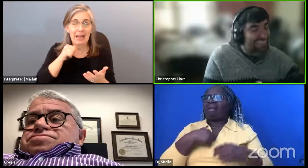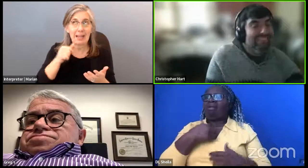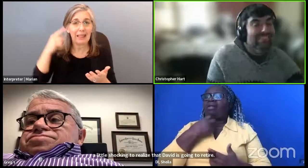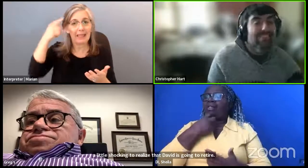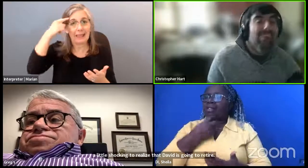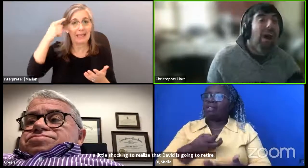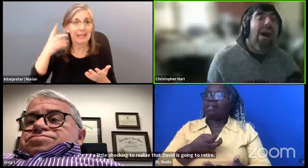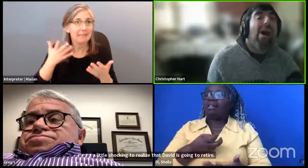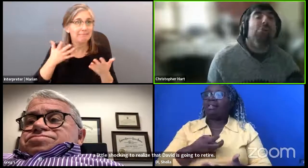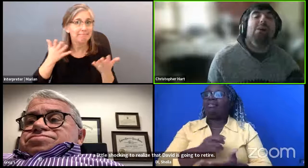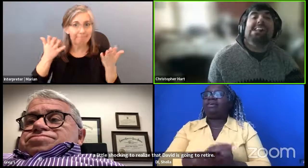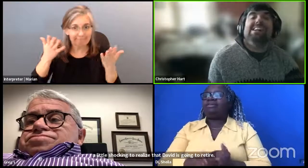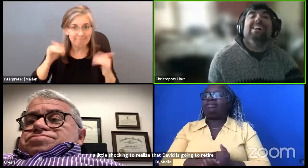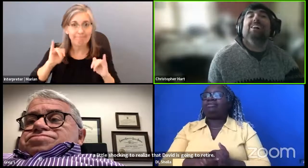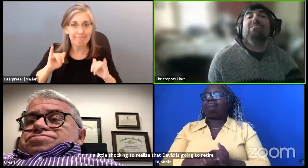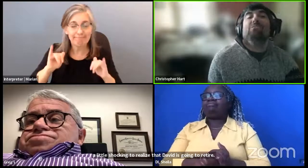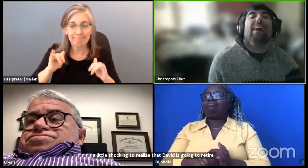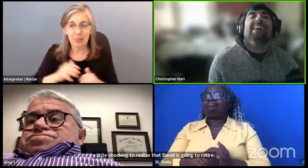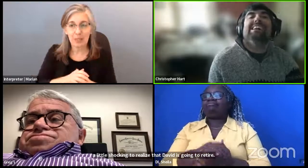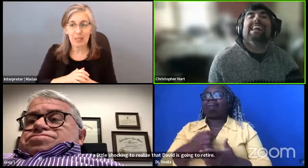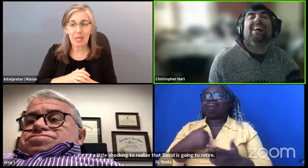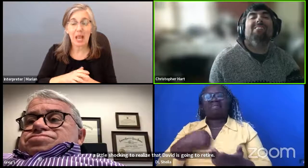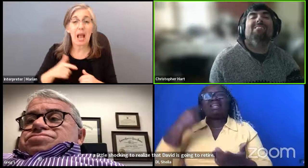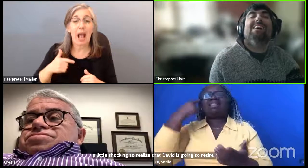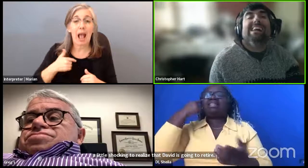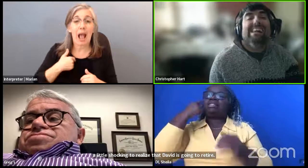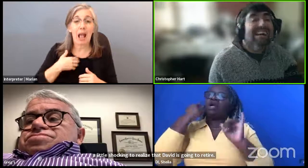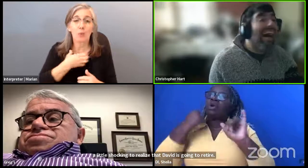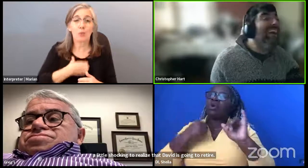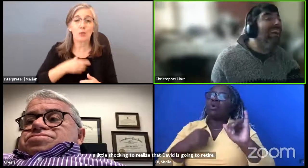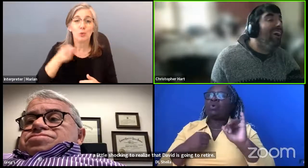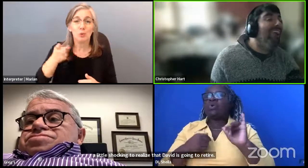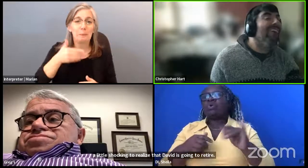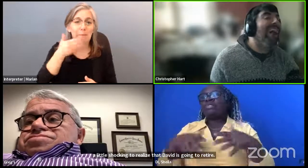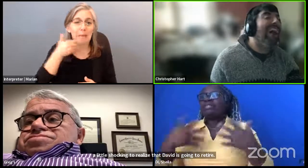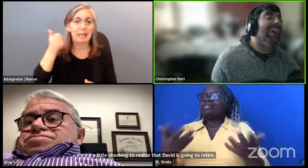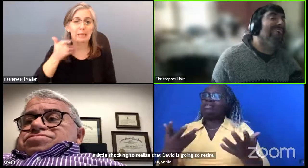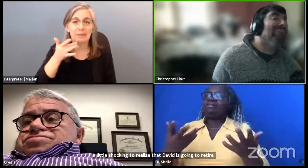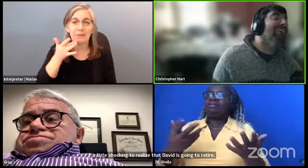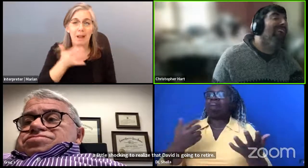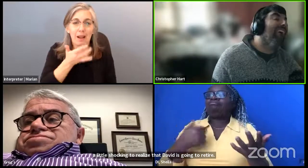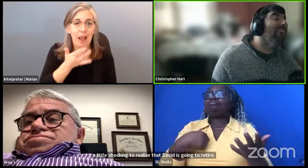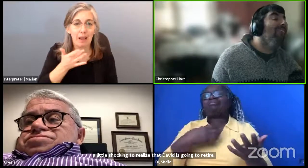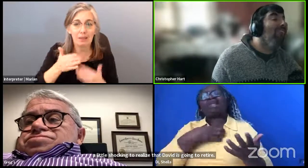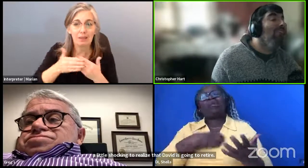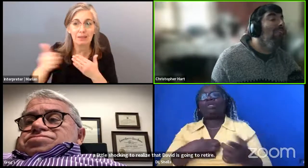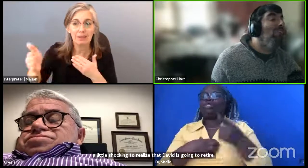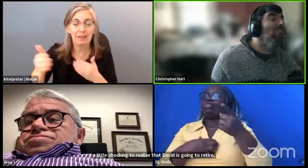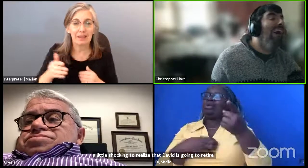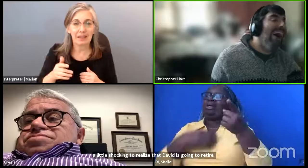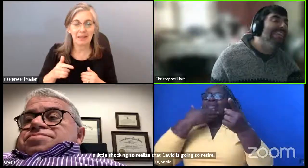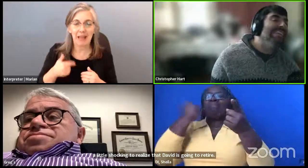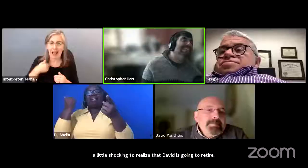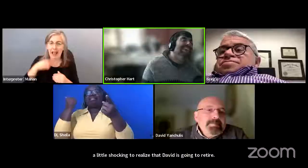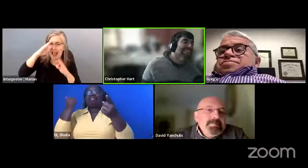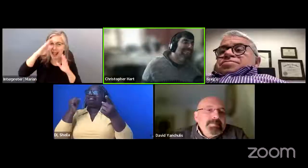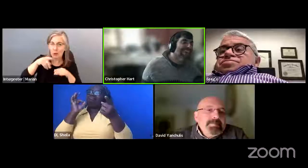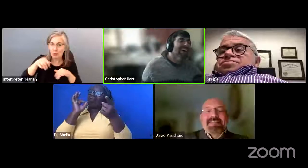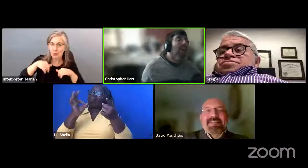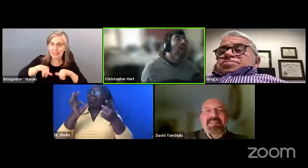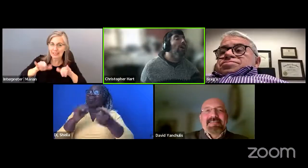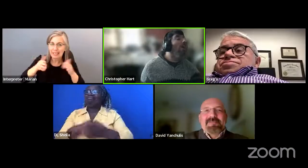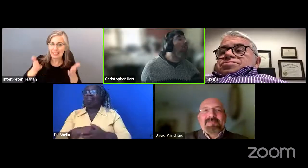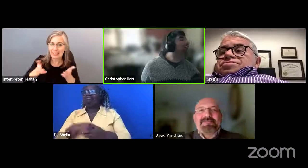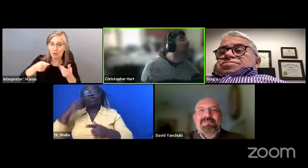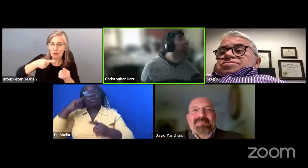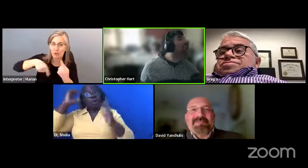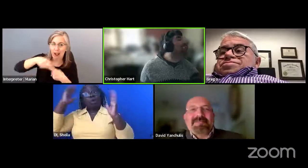So I wish you the best, Dave, and I know we have you a couple more months, so I'll bug